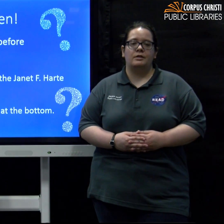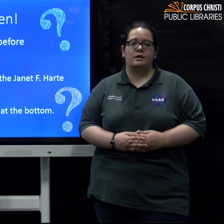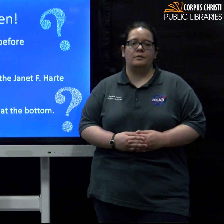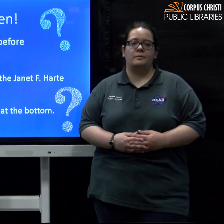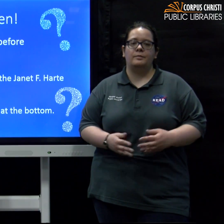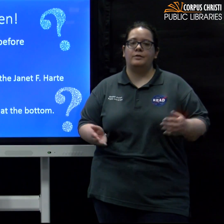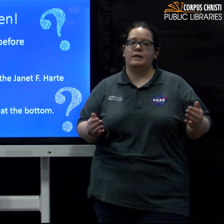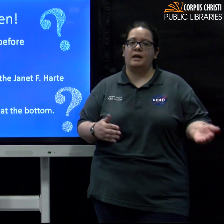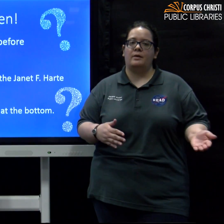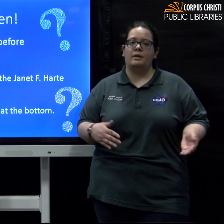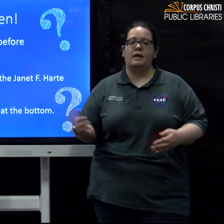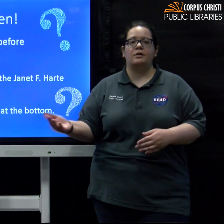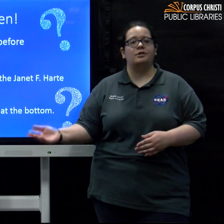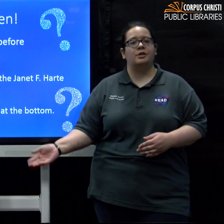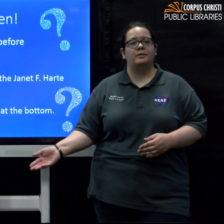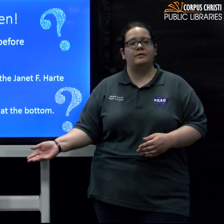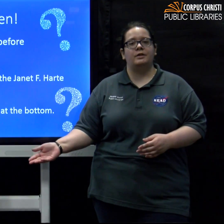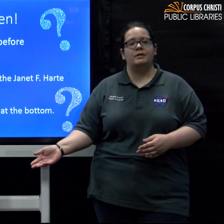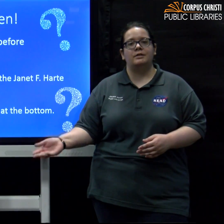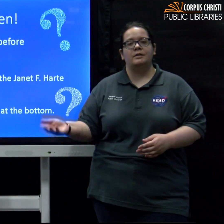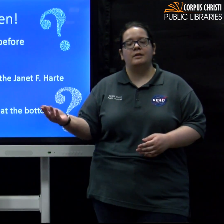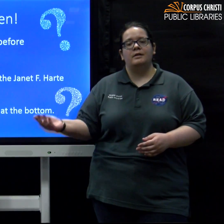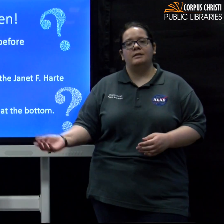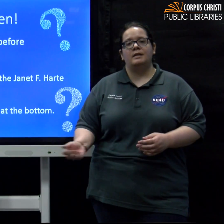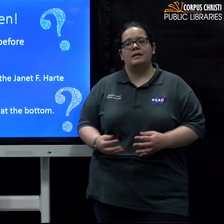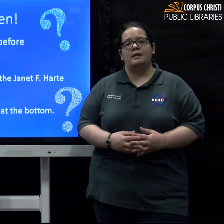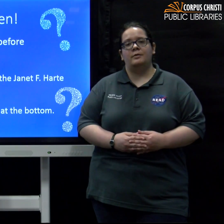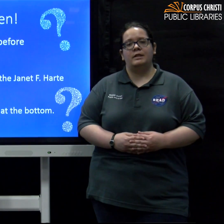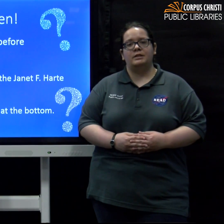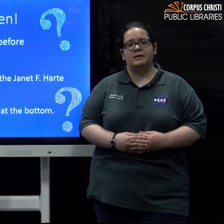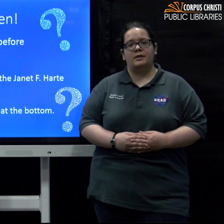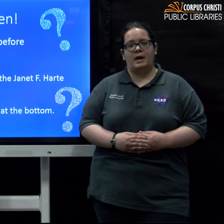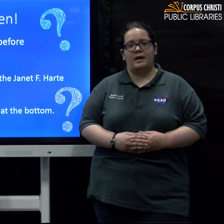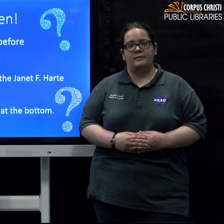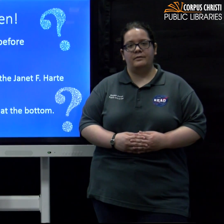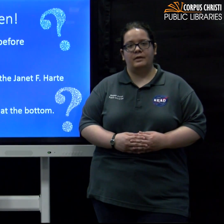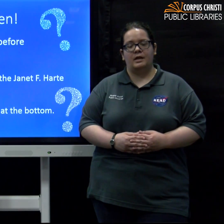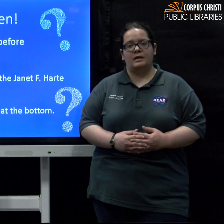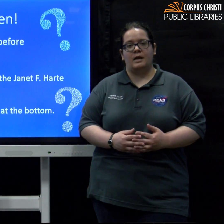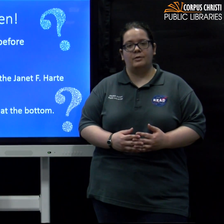So between now and October 1st, send in any questions that you have and I will